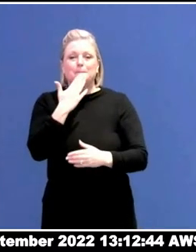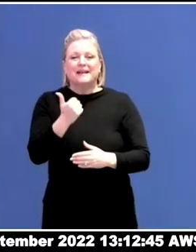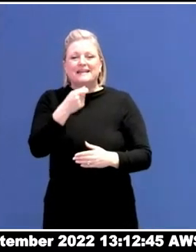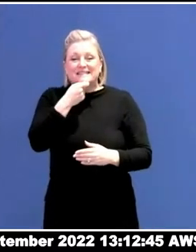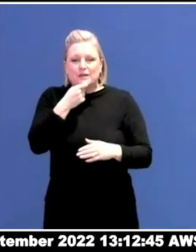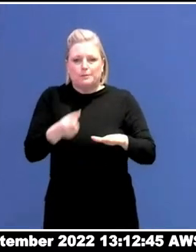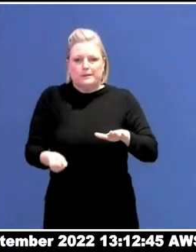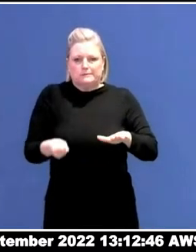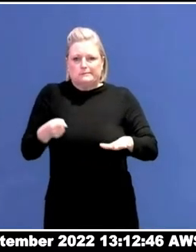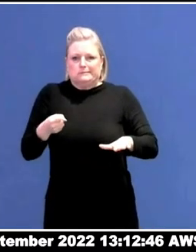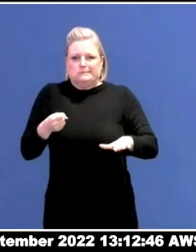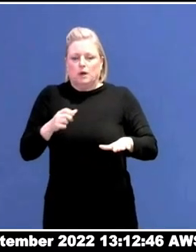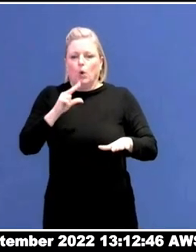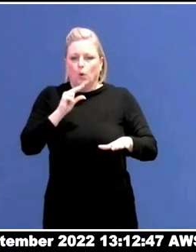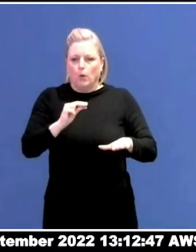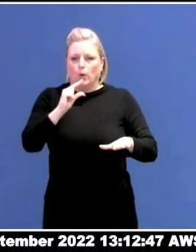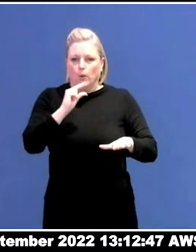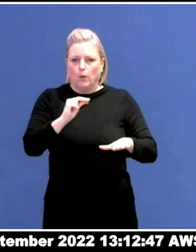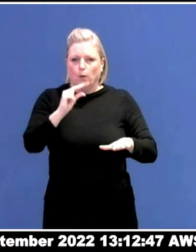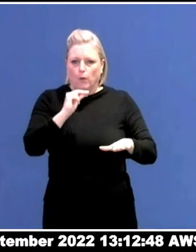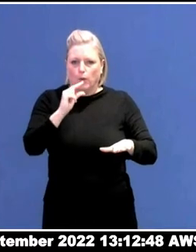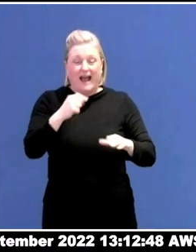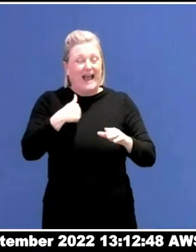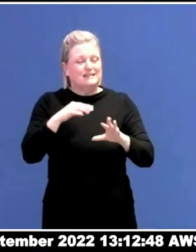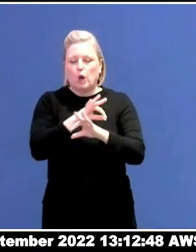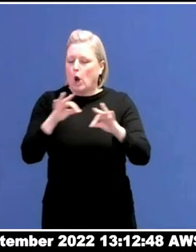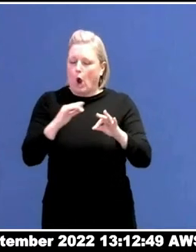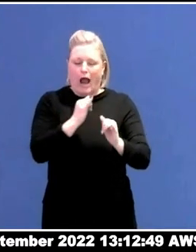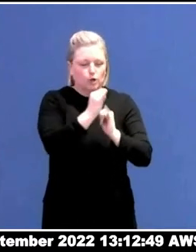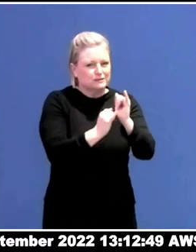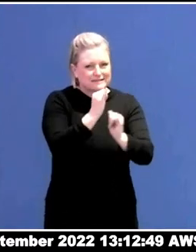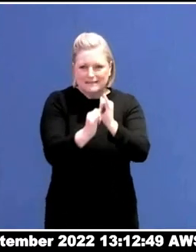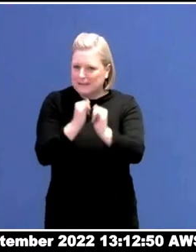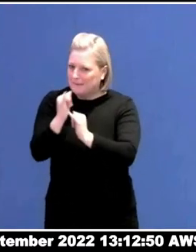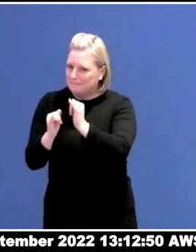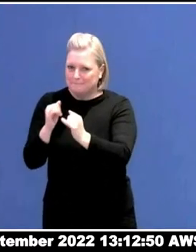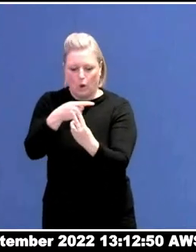As the Chair will tell you, it's not a personal criticism. Most witnesses are prone to speaking very quickly.